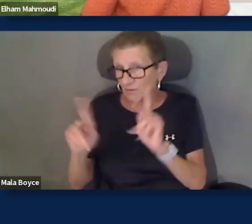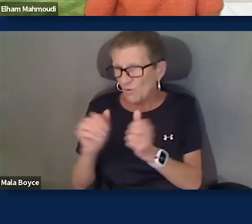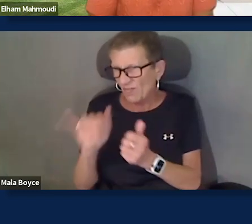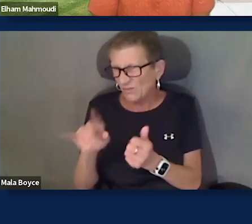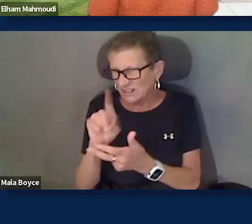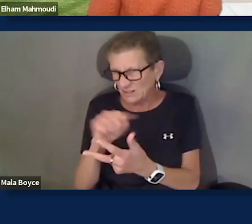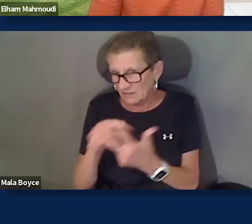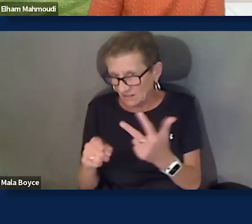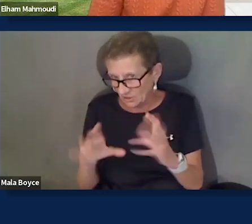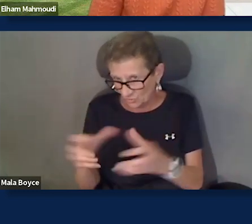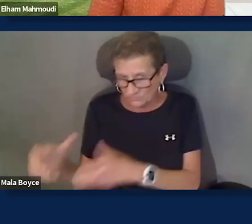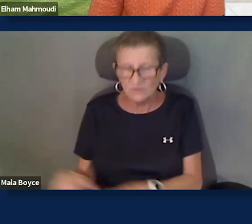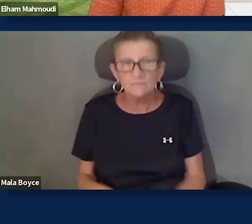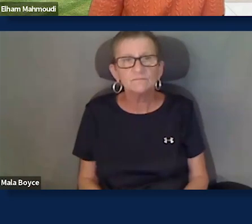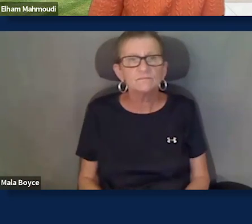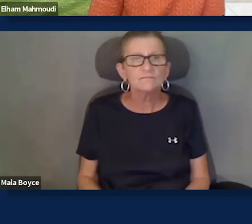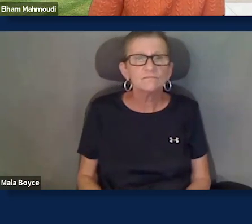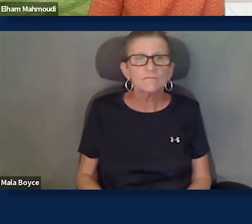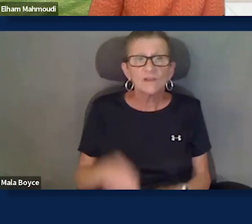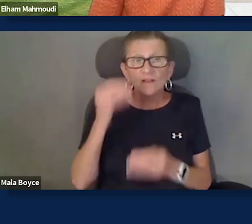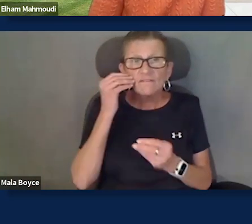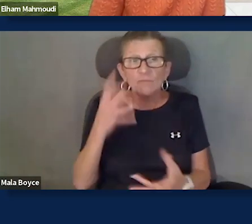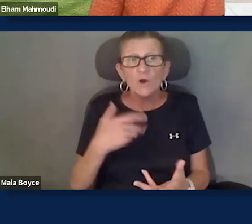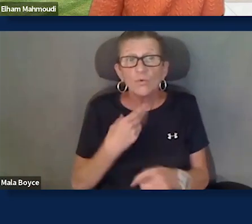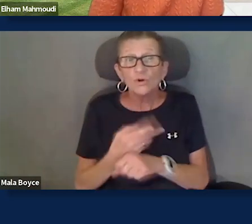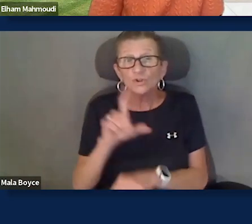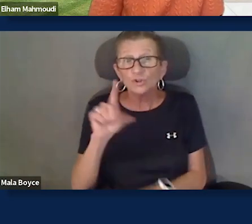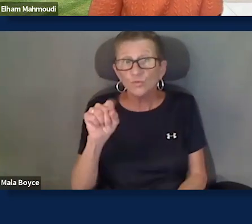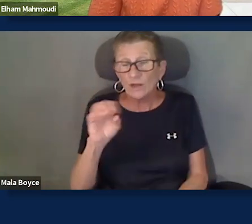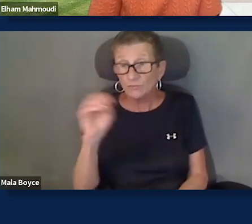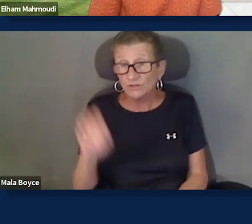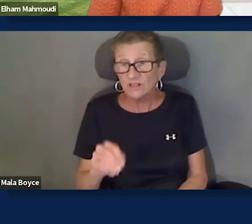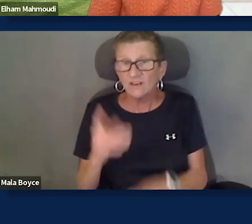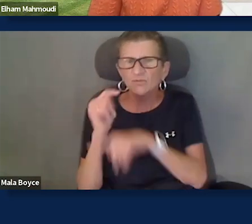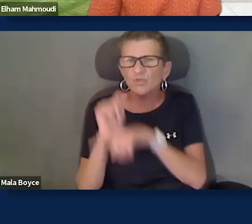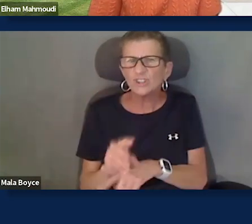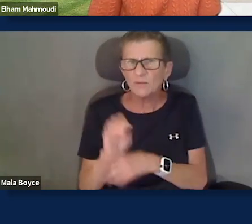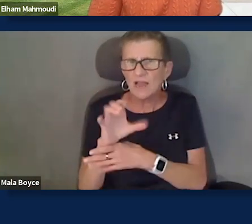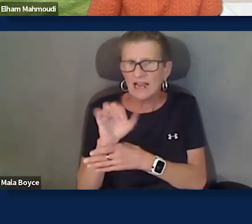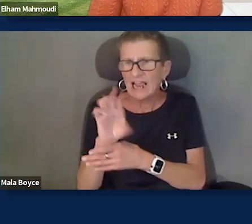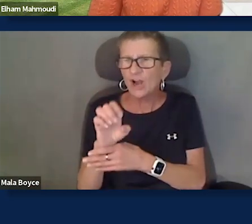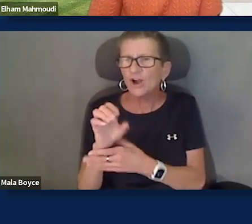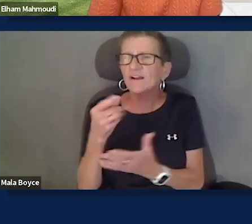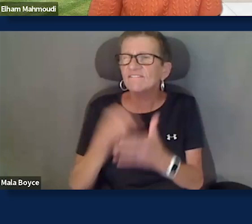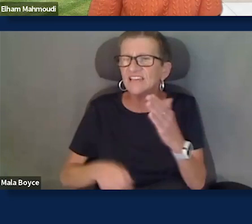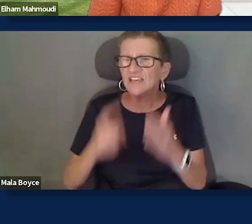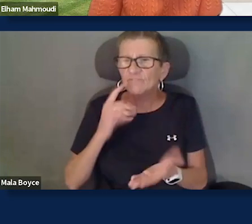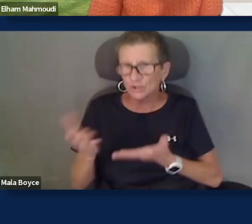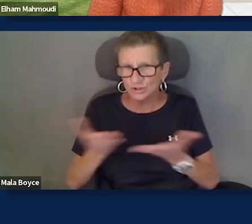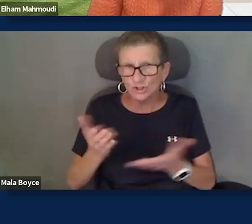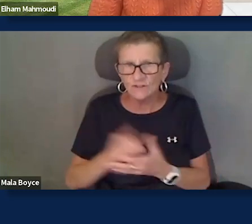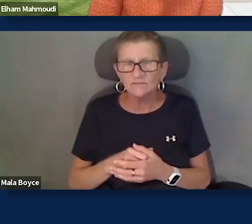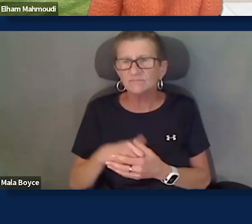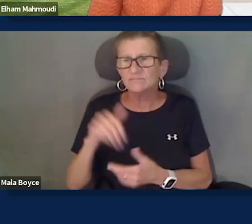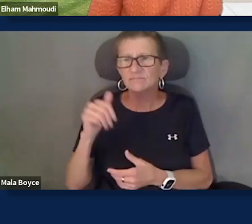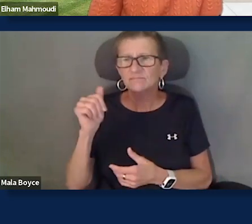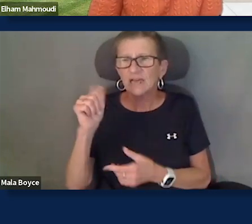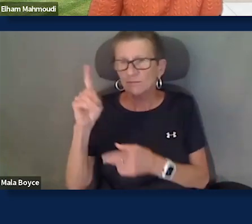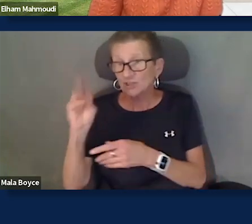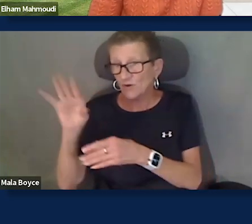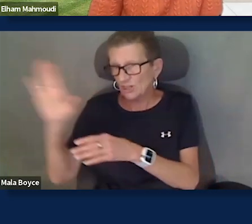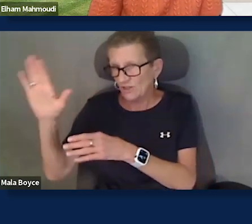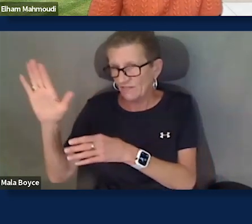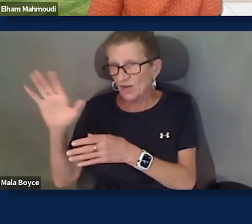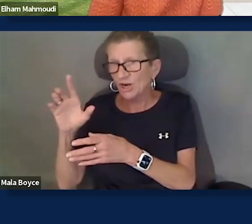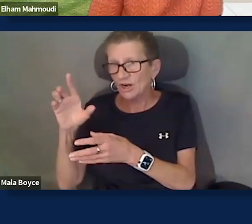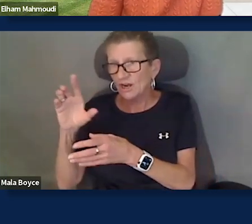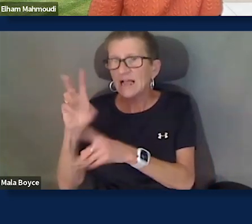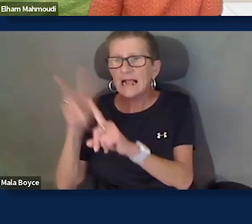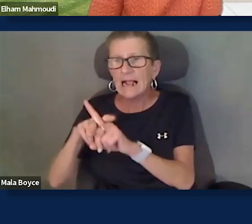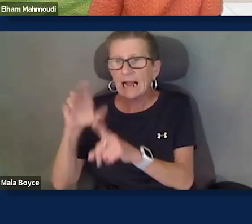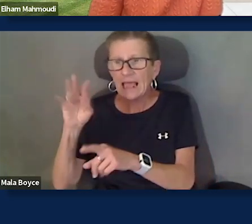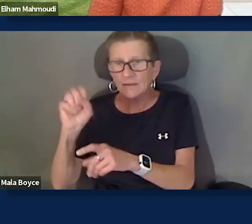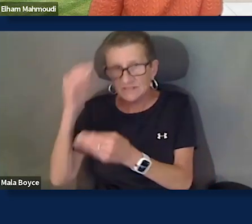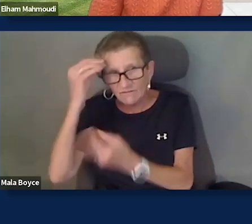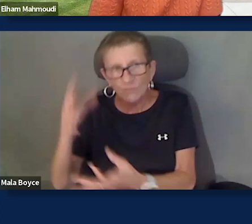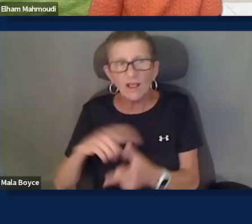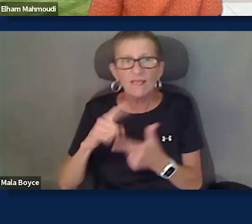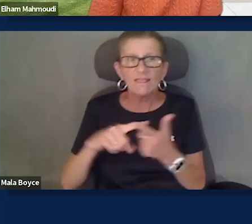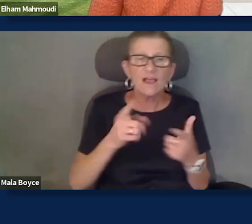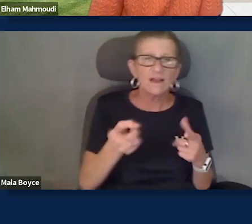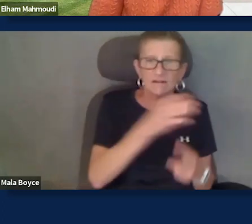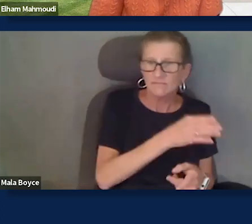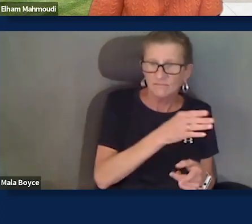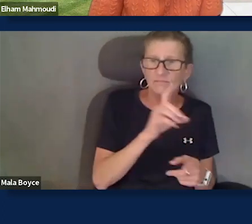So, for data, we used 20% of traditional Medicare fee-for-service. These are claims data, administrative claims data, and 100% of commercial claims data, through OptumInsight.